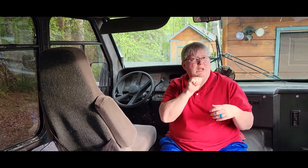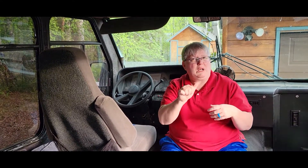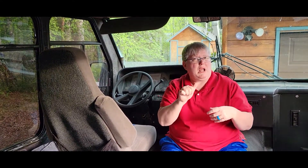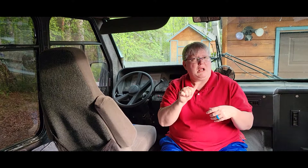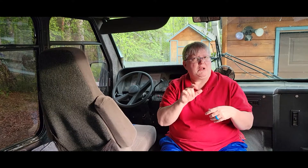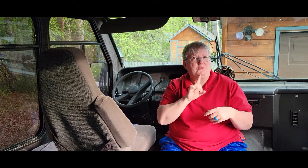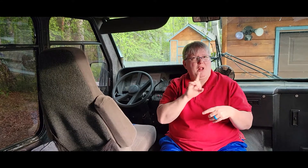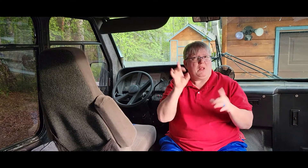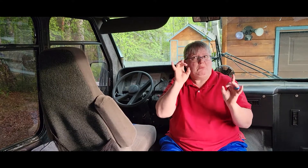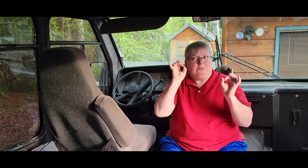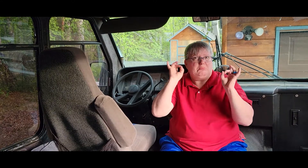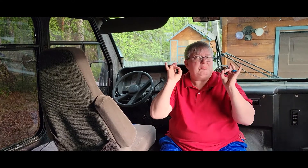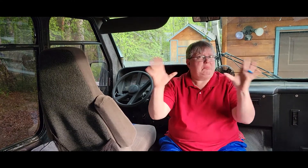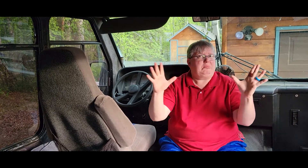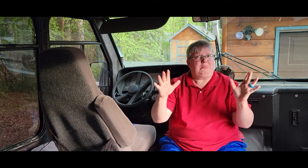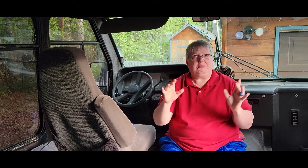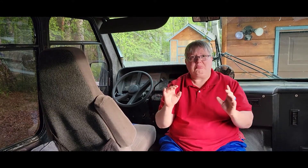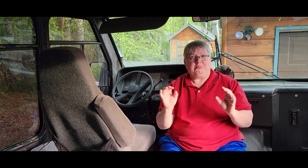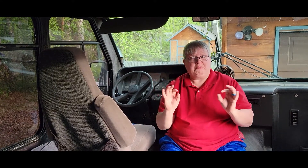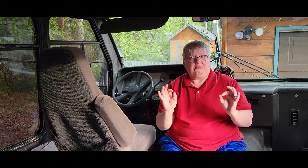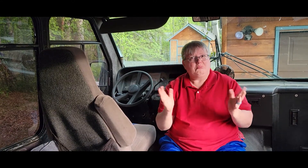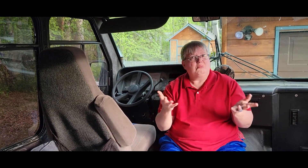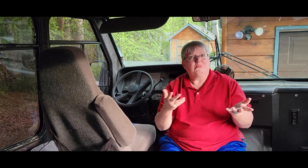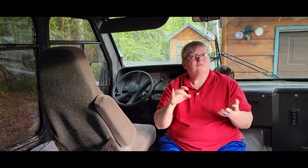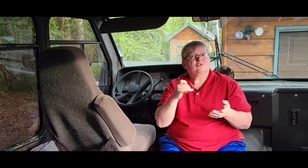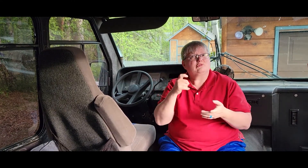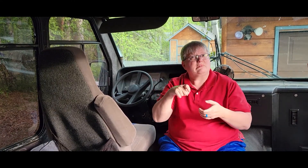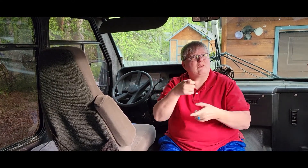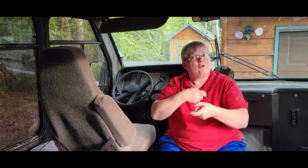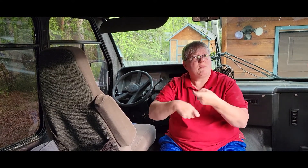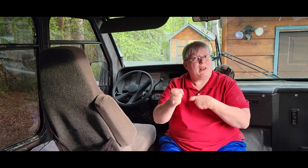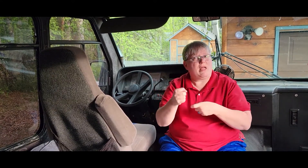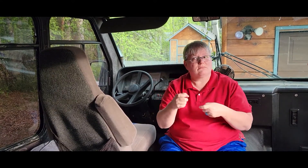you know that's not really terrible nothing there so just need some